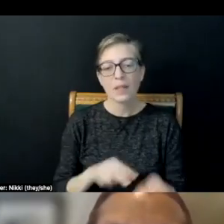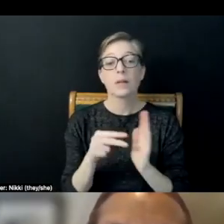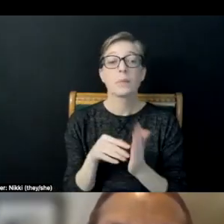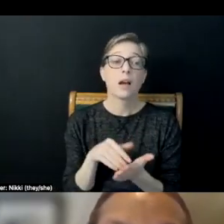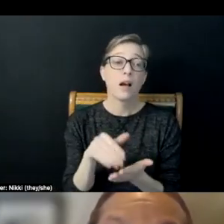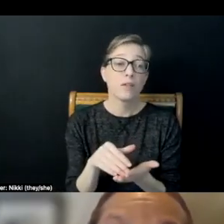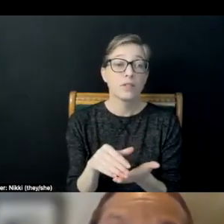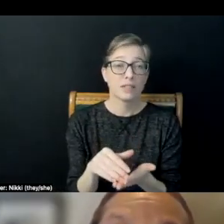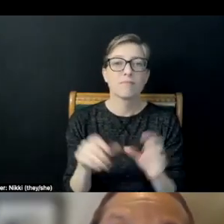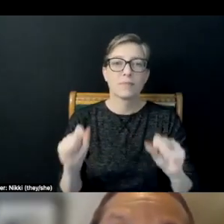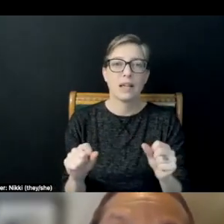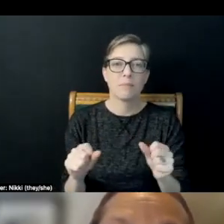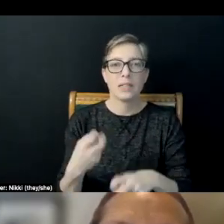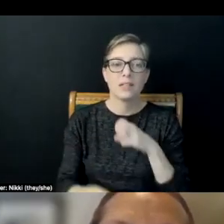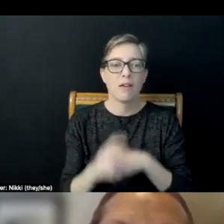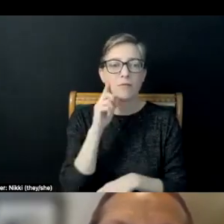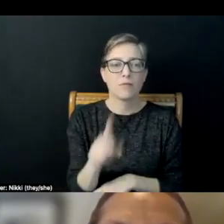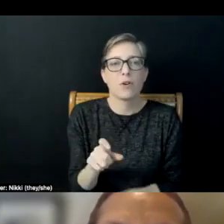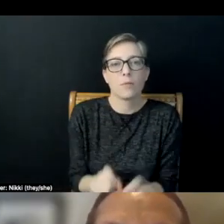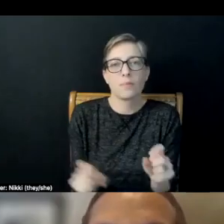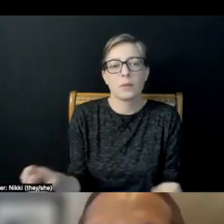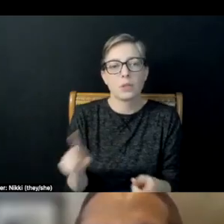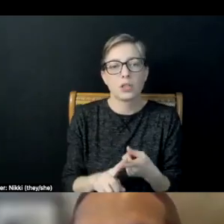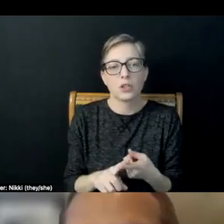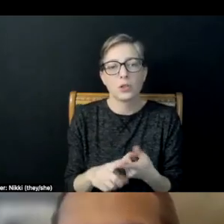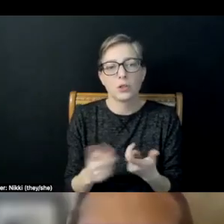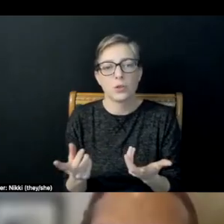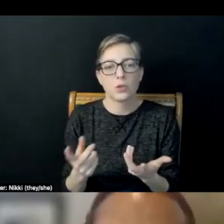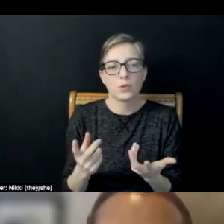to even know the significance of my disability.